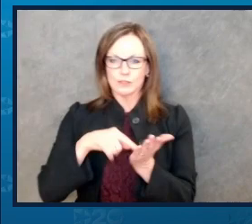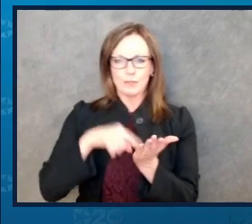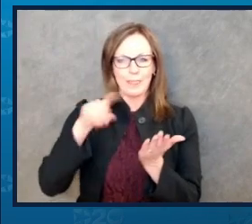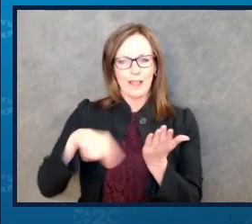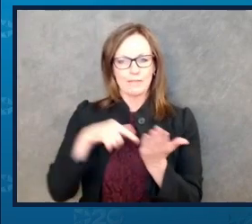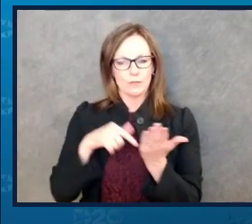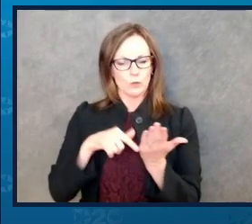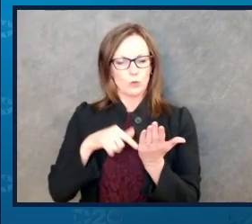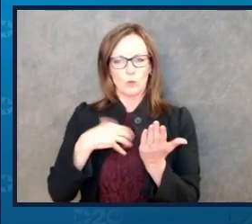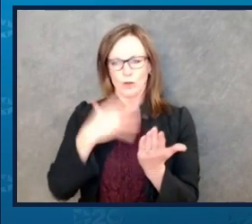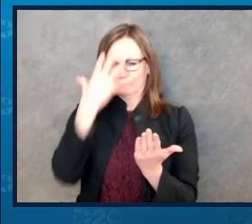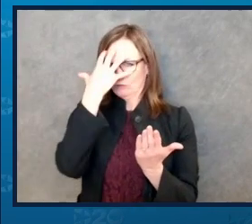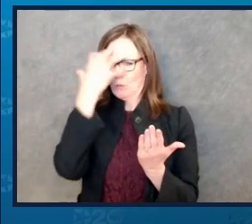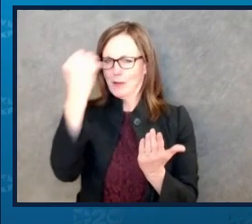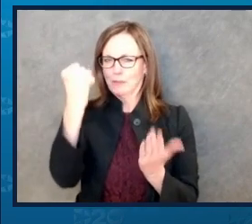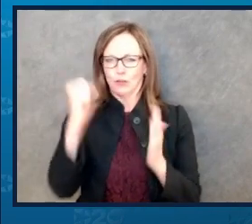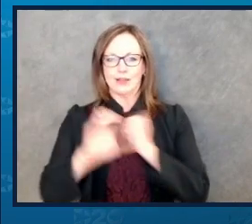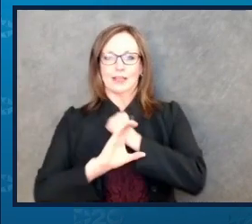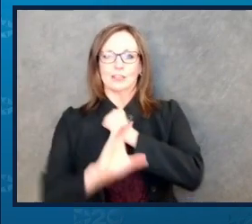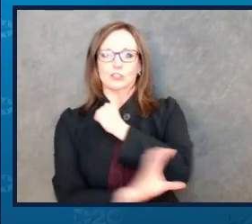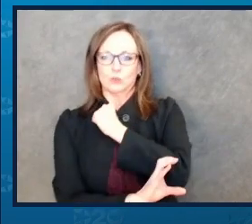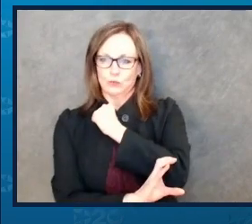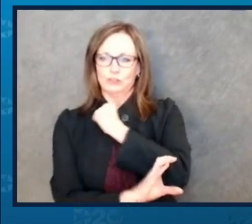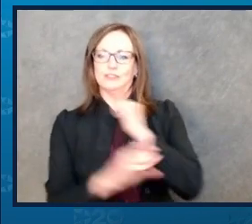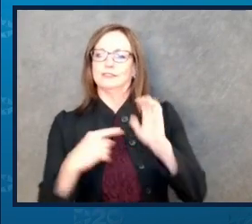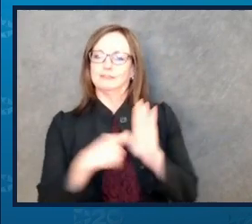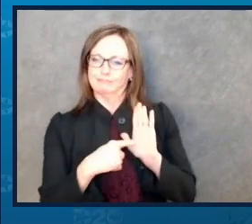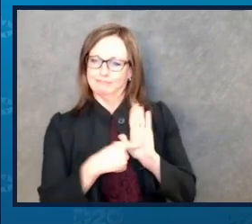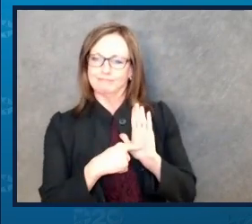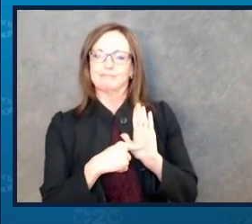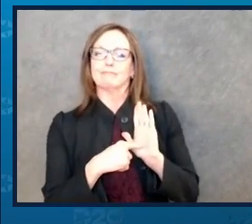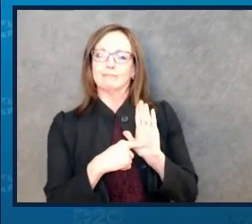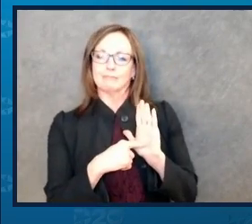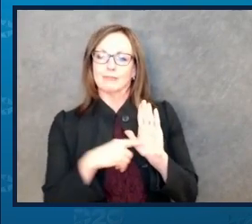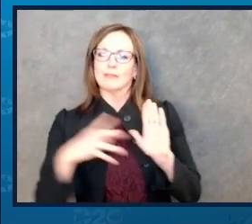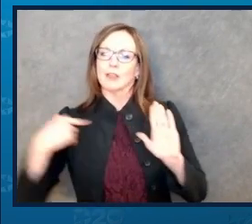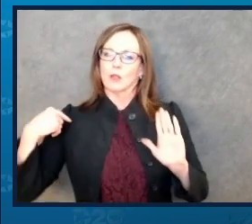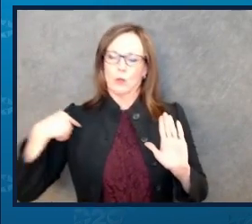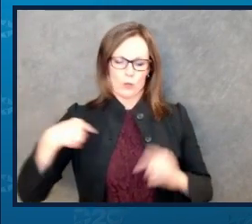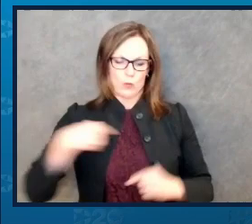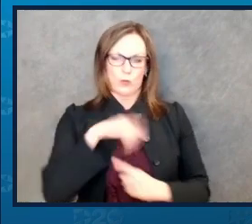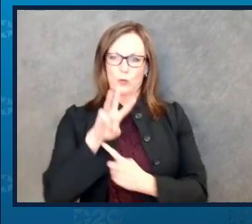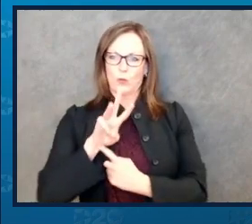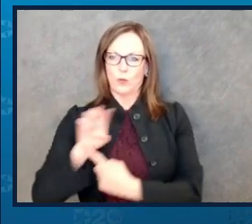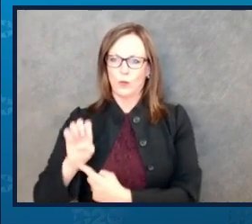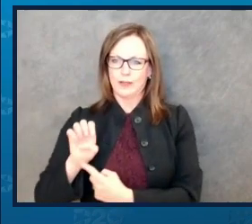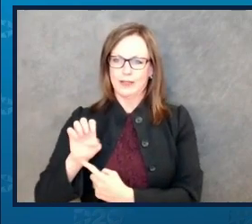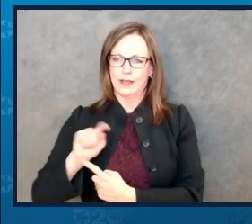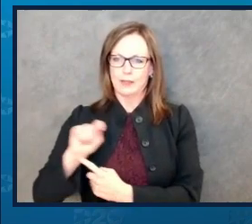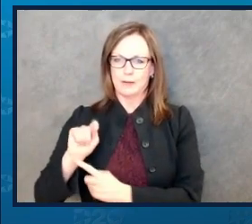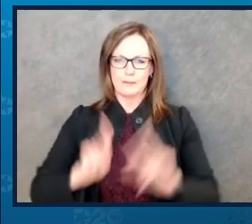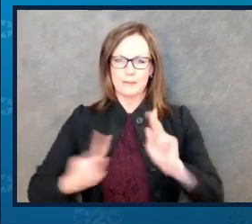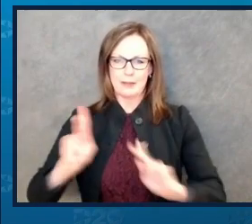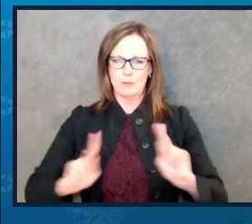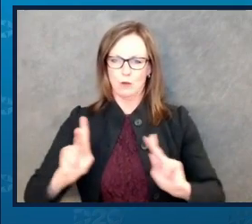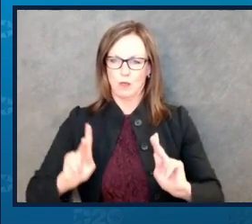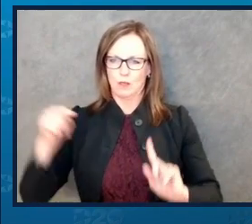THE CONSTITUTION. THE FIRST 15 WORDS ARE "WE THE PEOPLE OF THE UNITED STATES IN ORDER TO FORM A MORE PERFECT